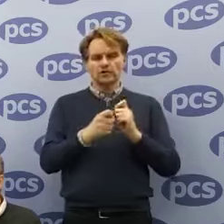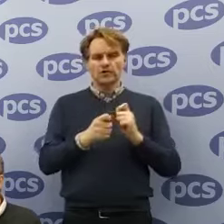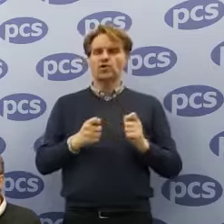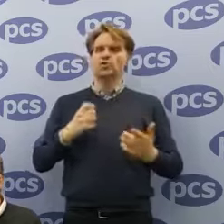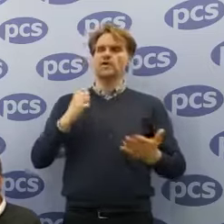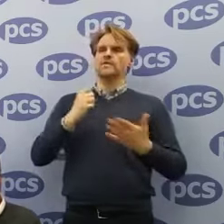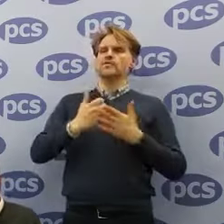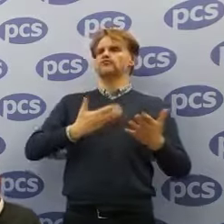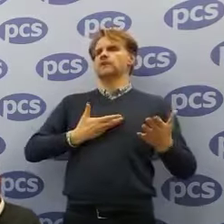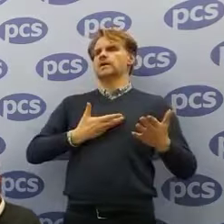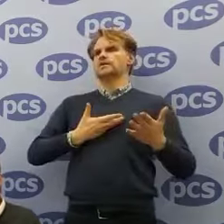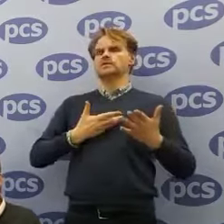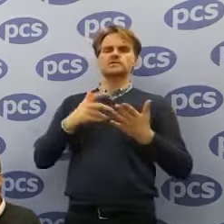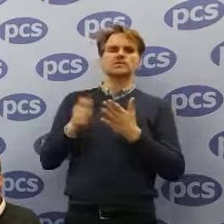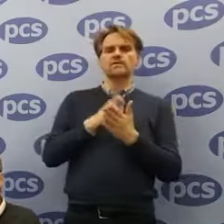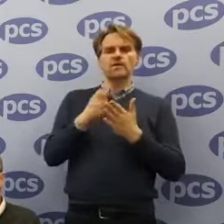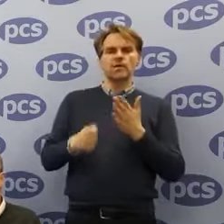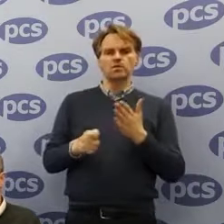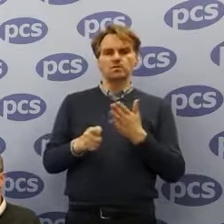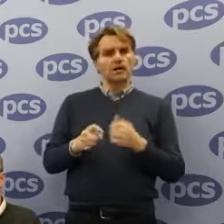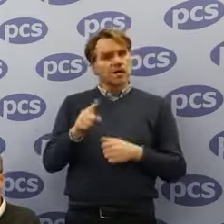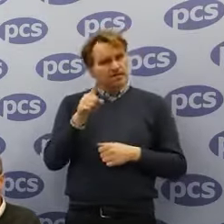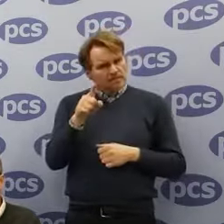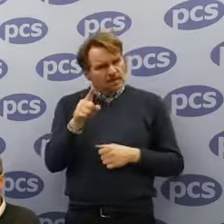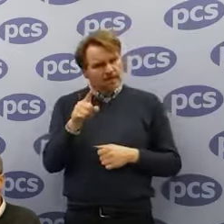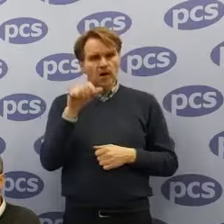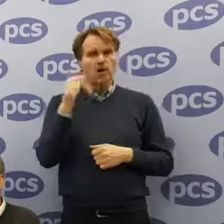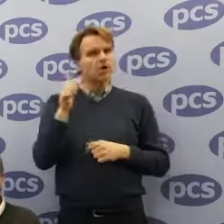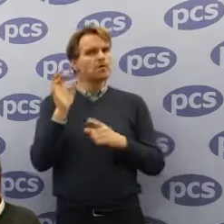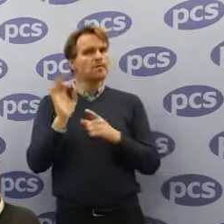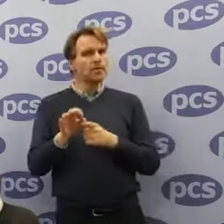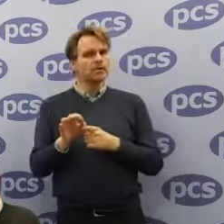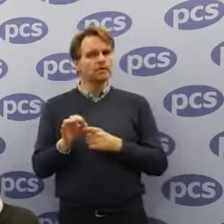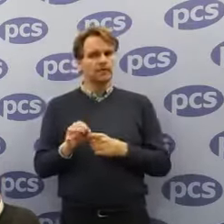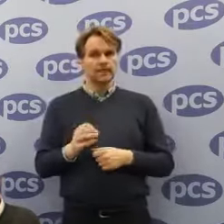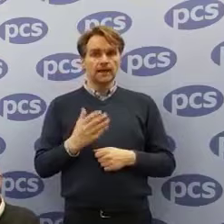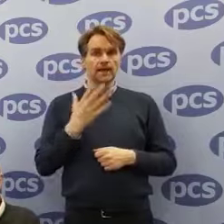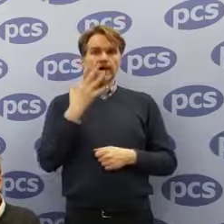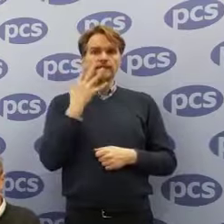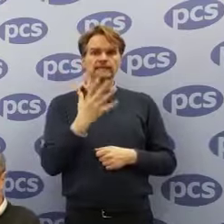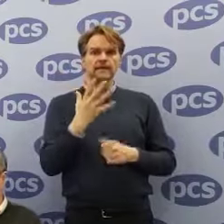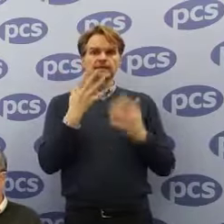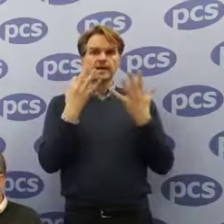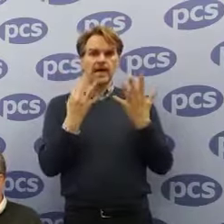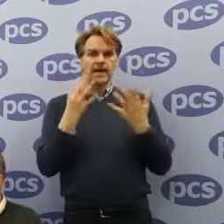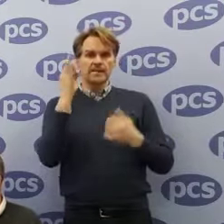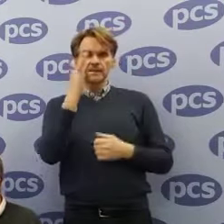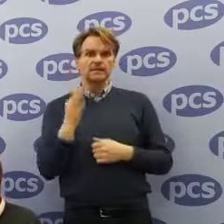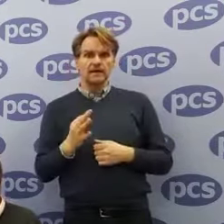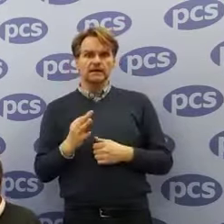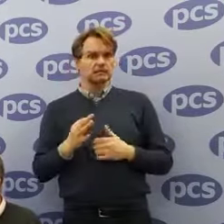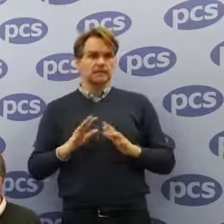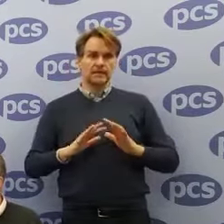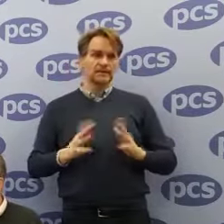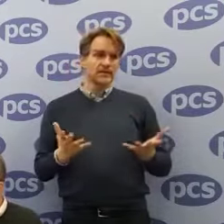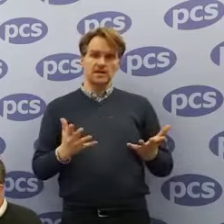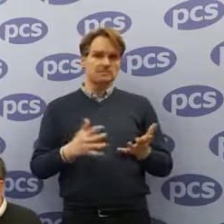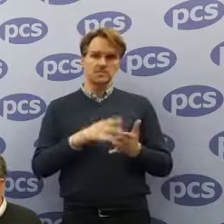Stuart does raise a point because of course what the ballot tells us is 58% of people didn't vote last year and any union should be concerned